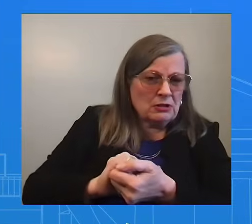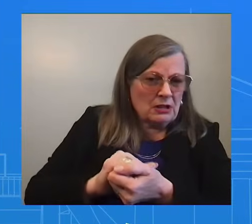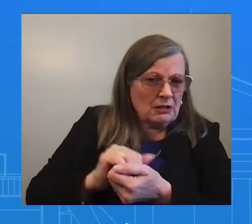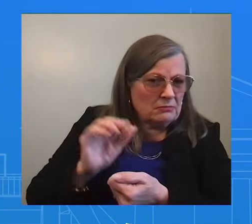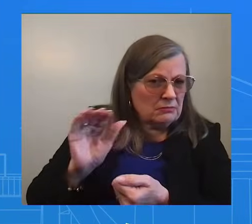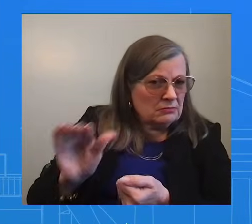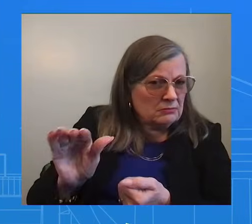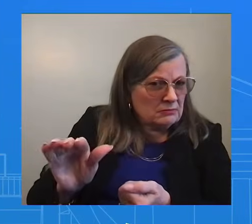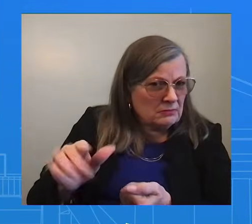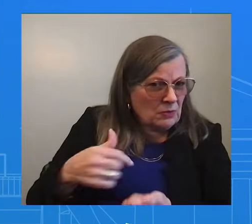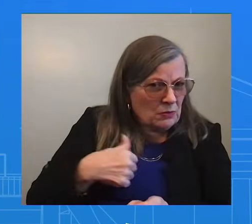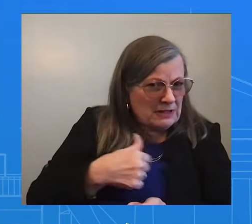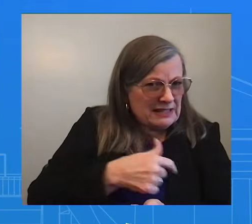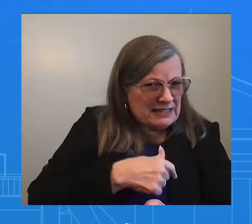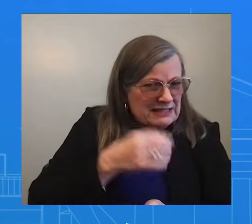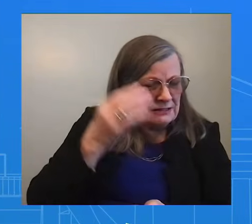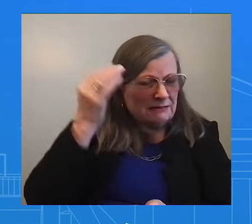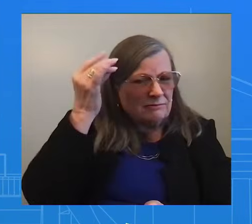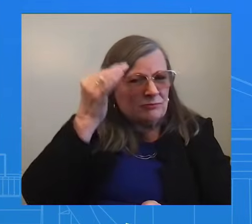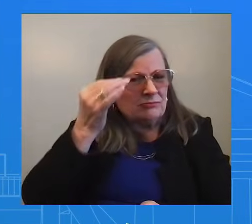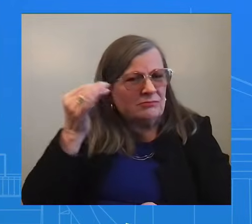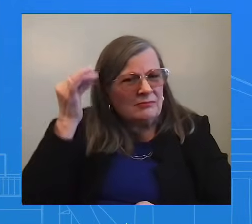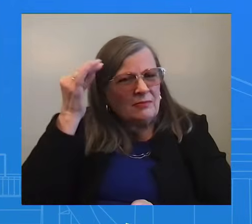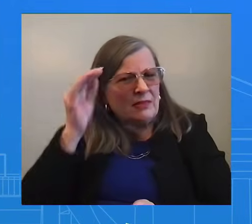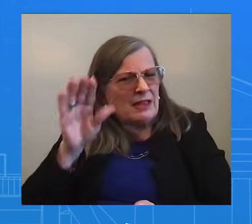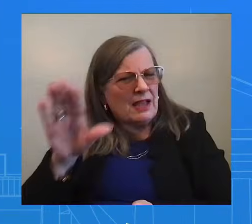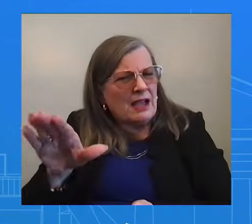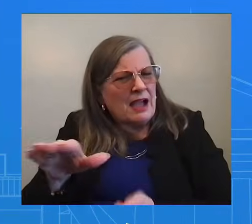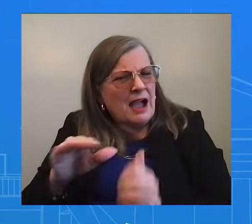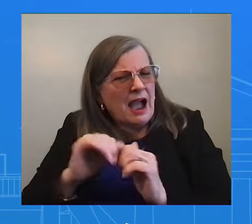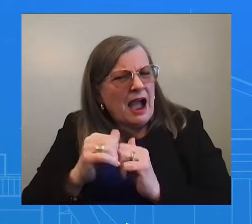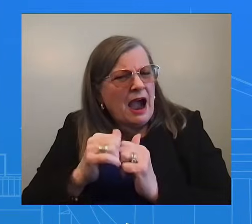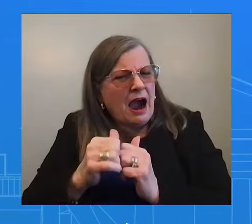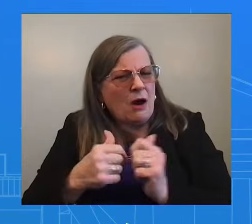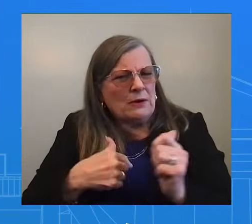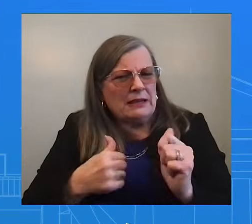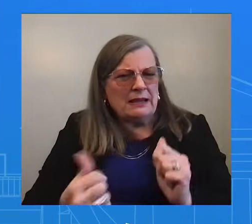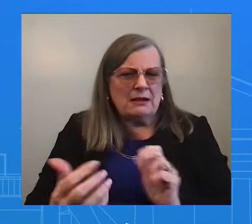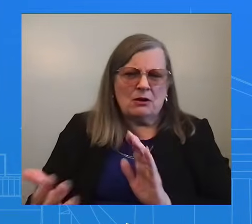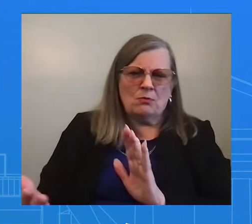deliberative approach to a bilateral economic and trade relationship with China,